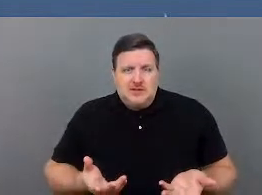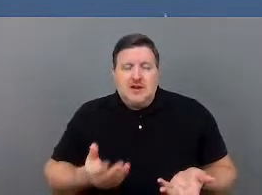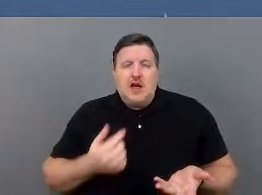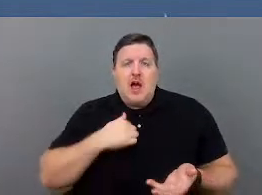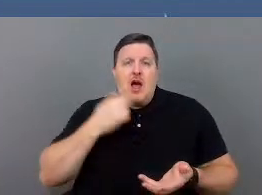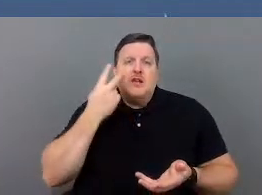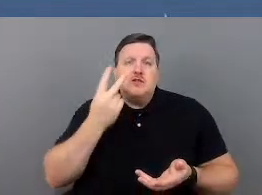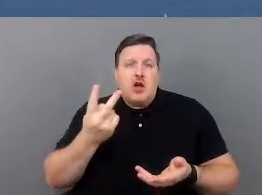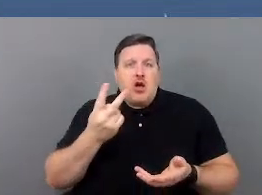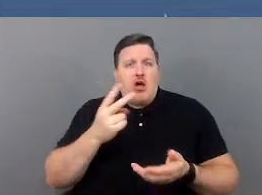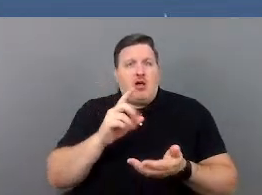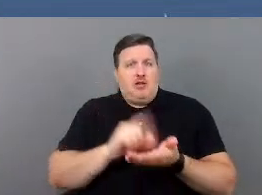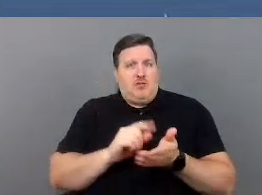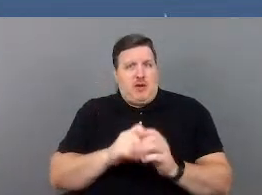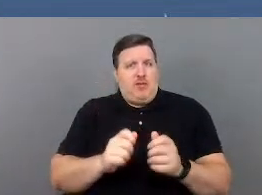UNITS IN THE NEXT YEAR, AND THE WAITING LITS FOR